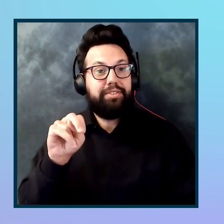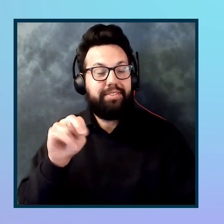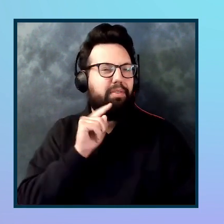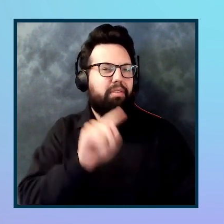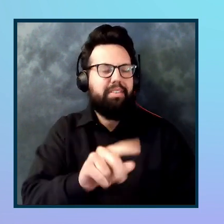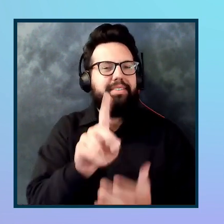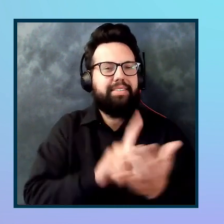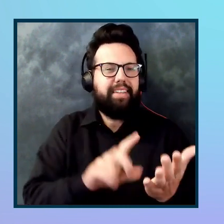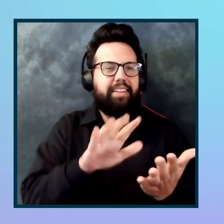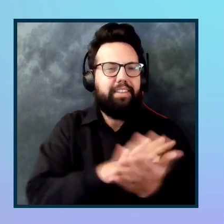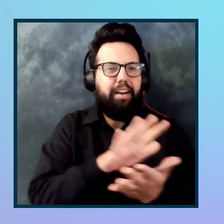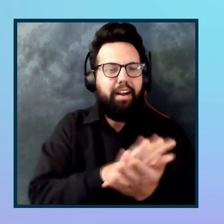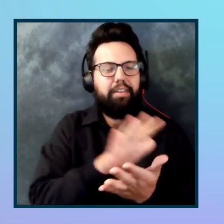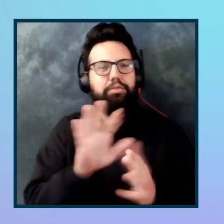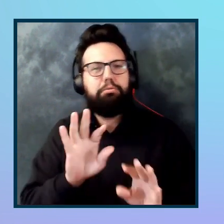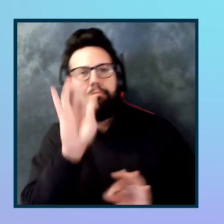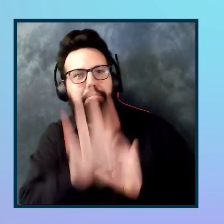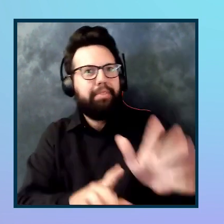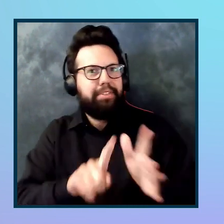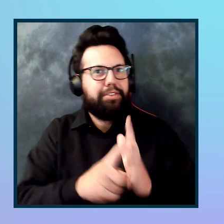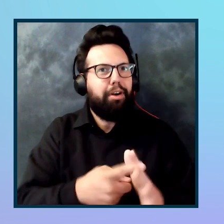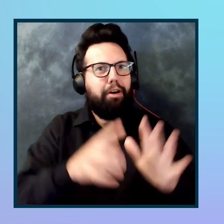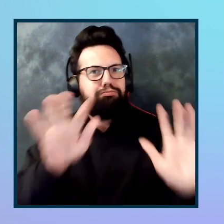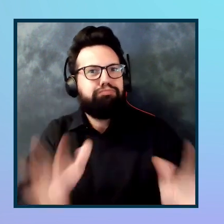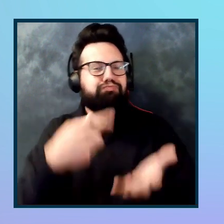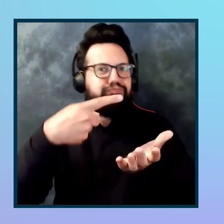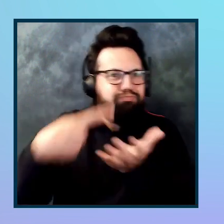in order to start the conversations with the team, help them understand your intent,